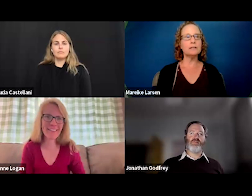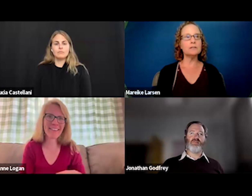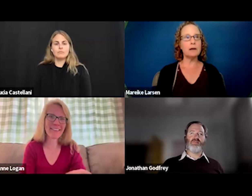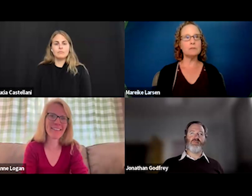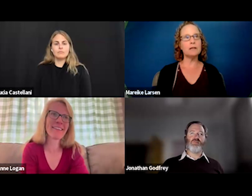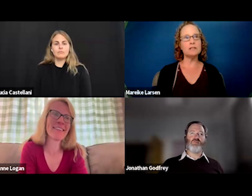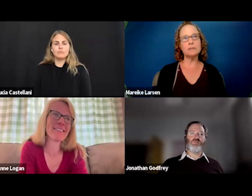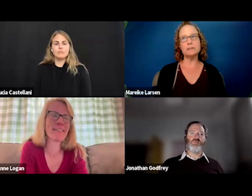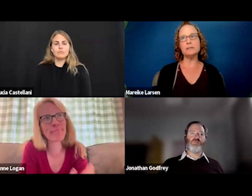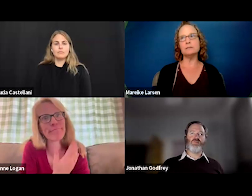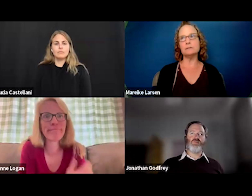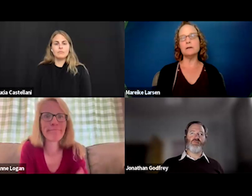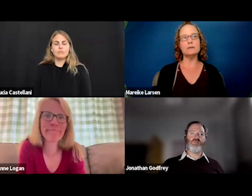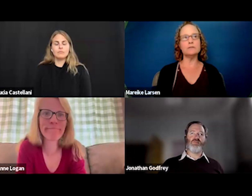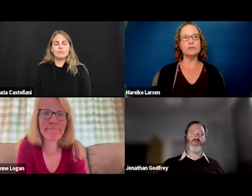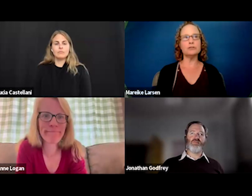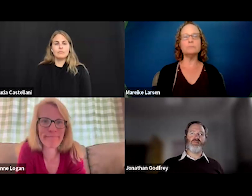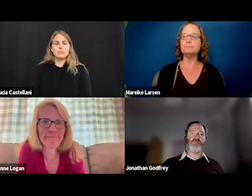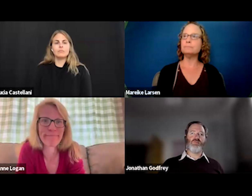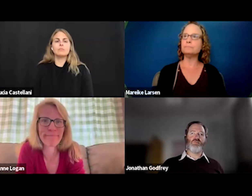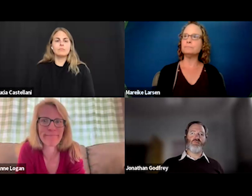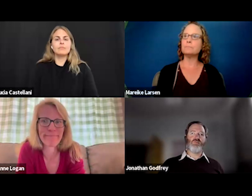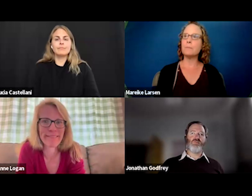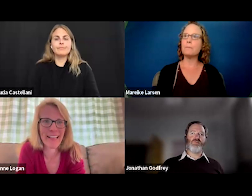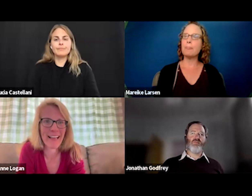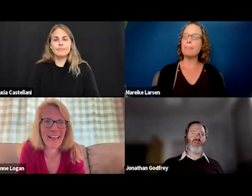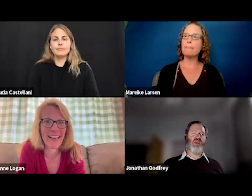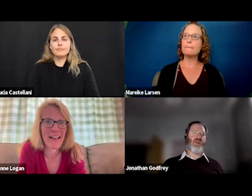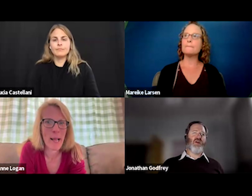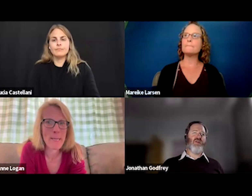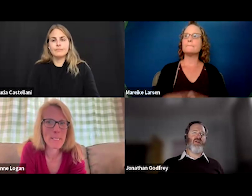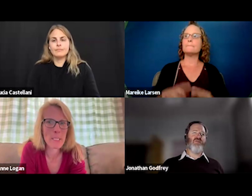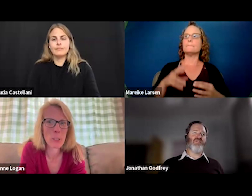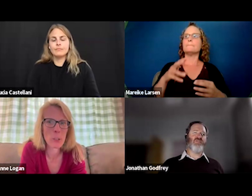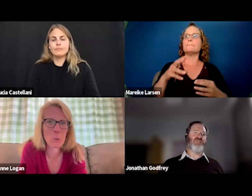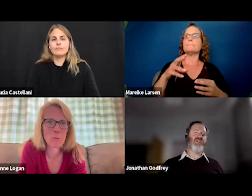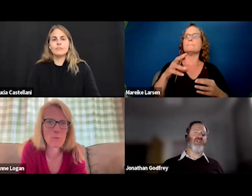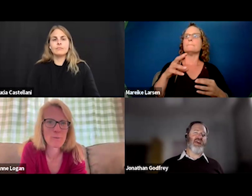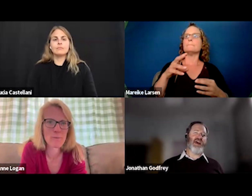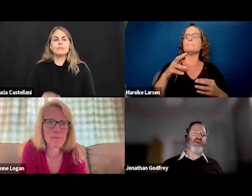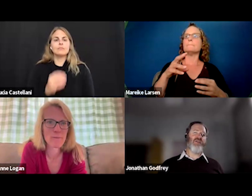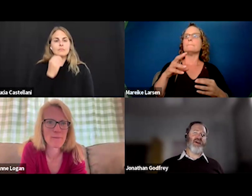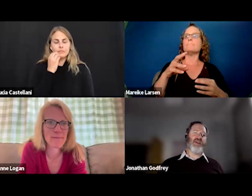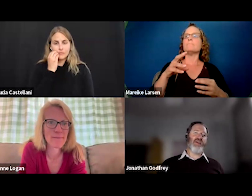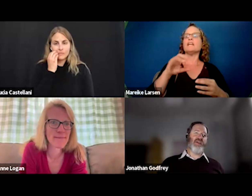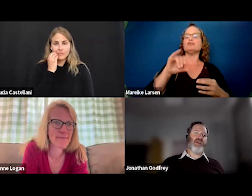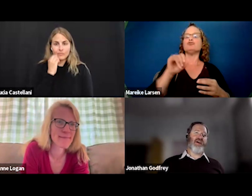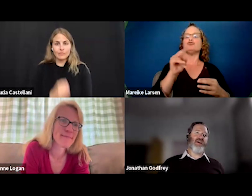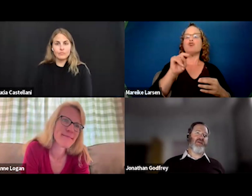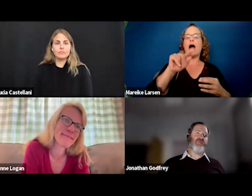It's my responsibility, for sure. I've also seen that AI